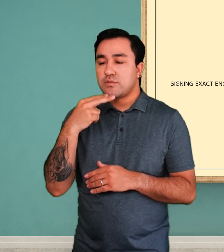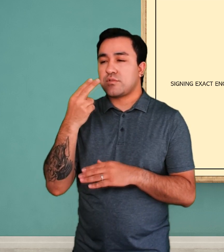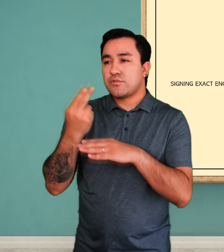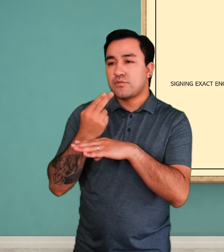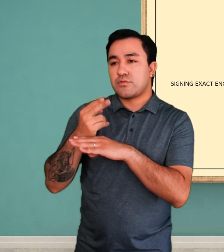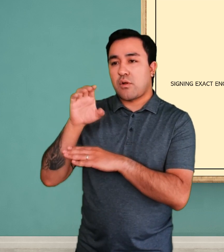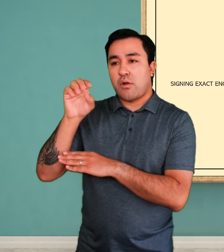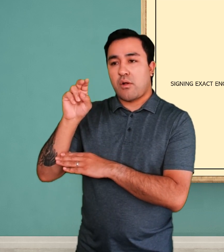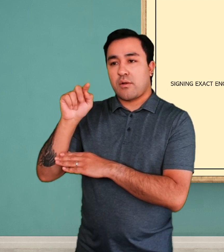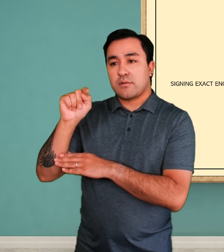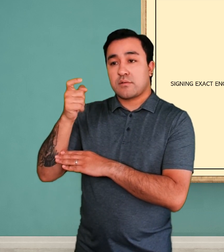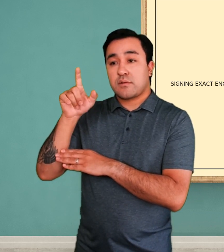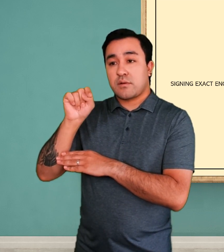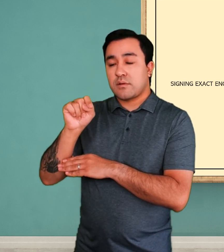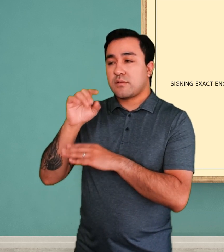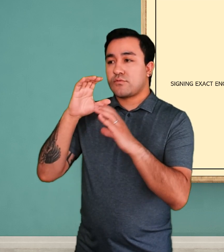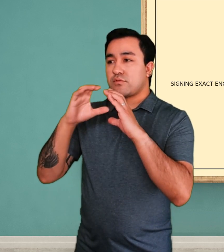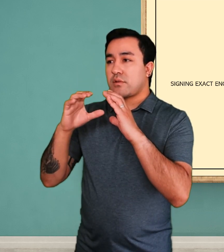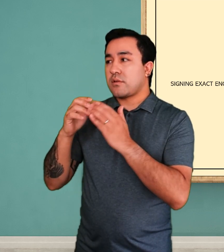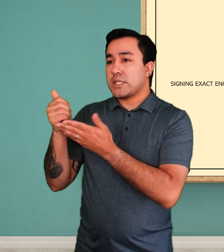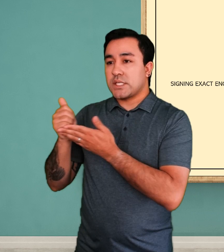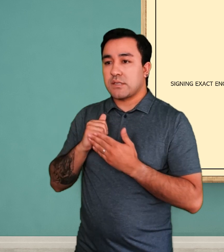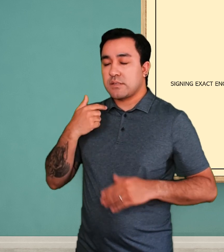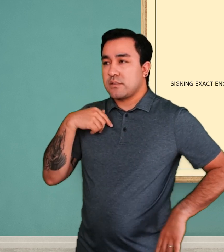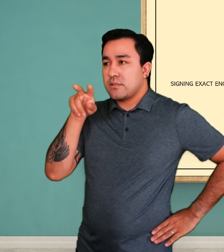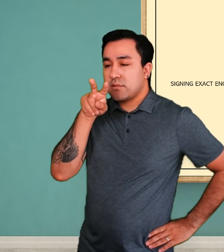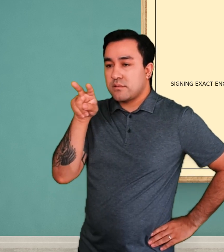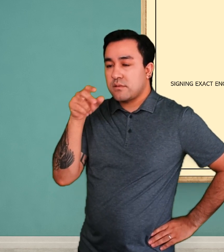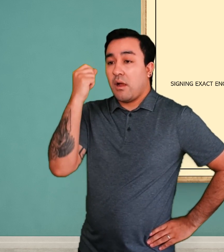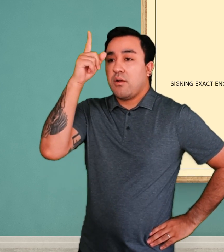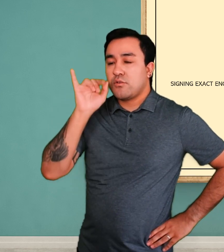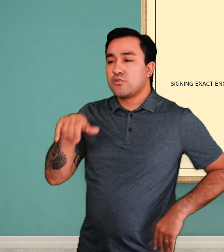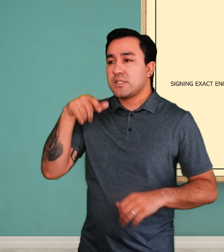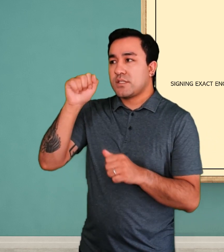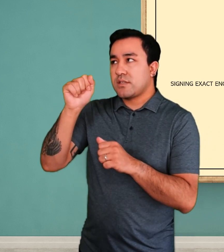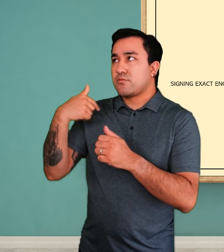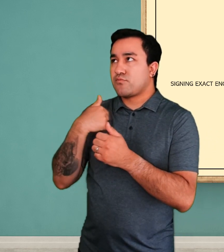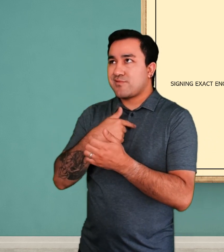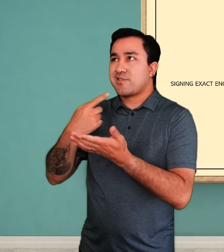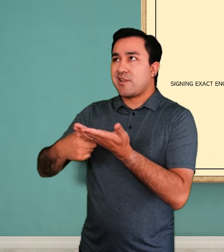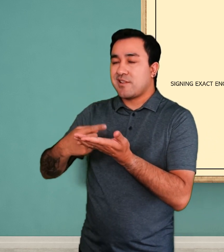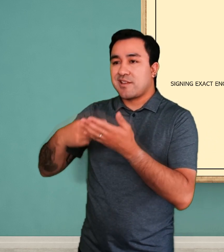the context of the conversation to aid them in understanding. However, what happens when they do